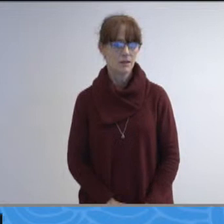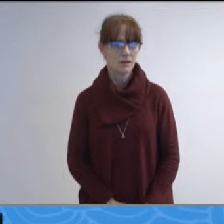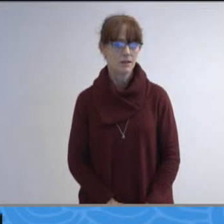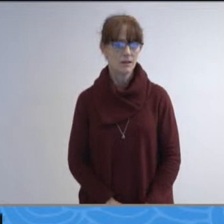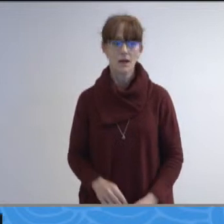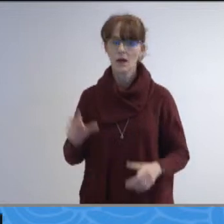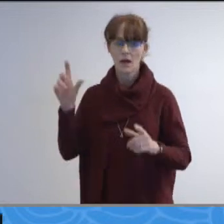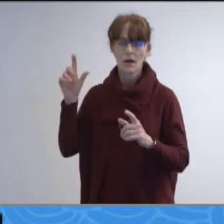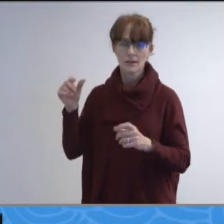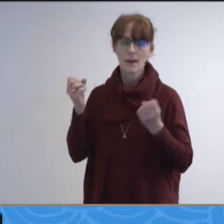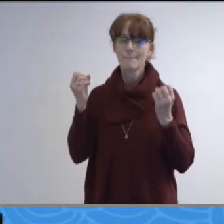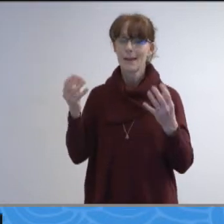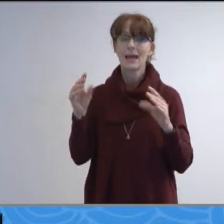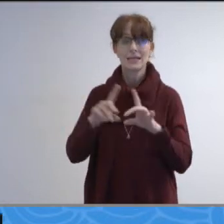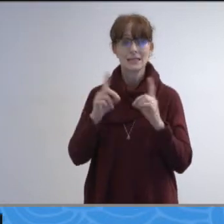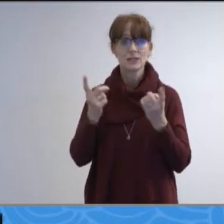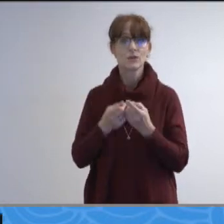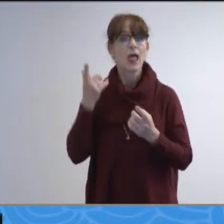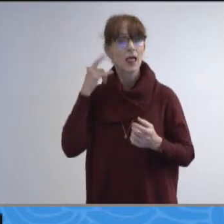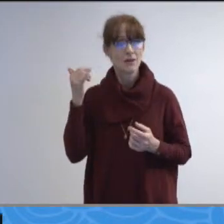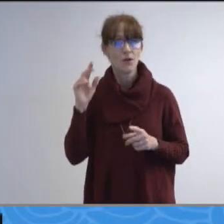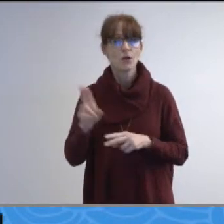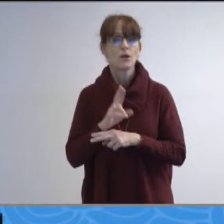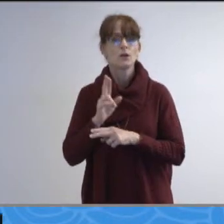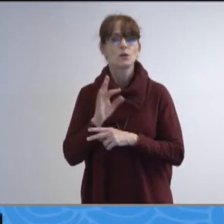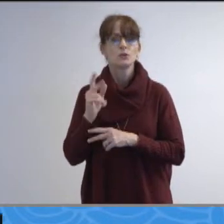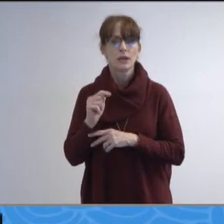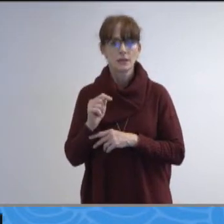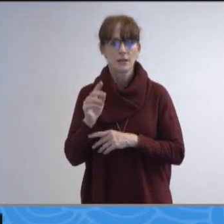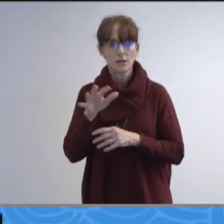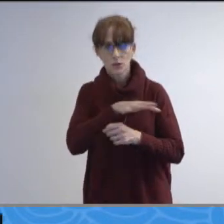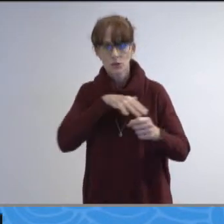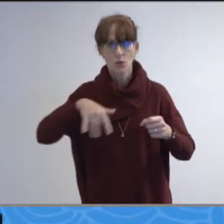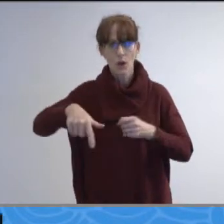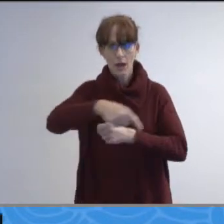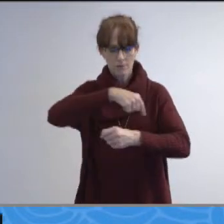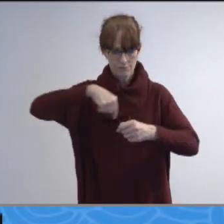Yeah, we have quite a few districts in California that use it. You're surrounded by i-Ready districts,